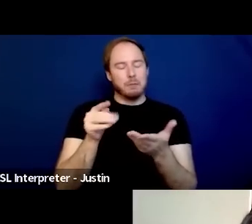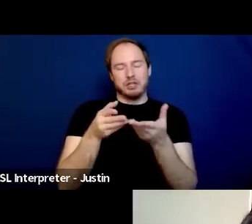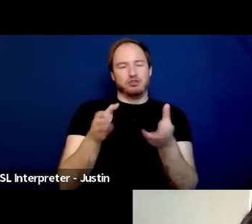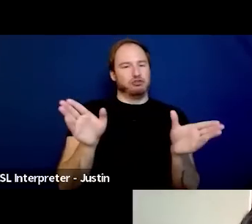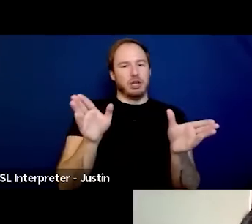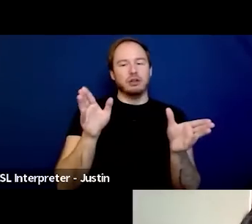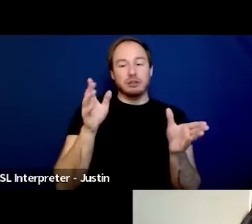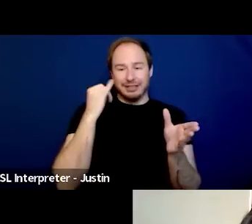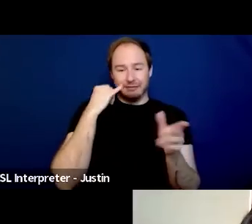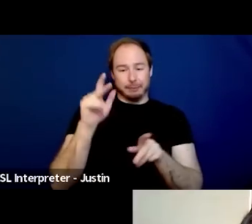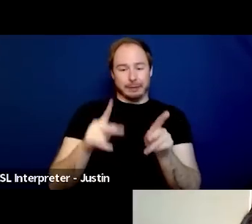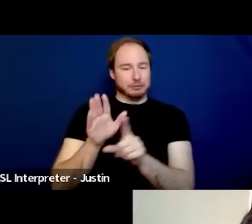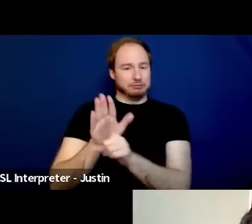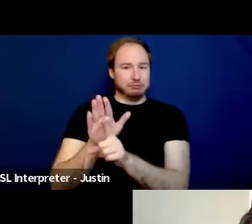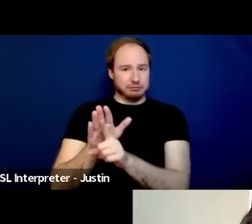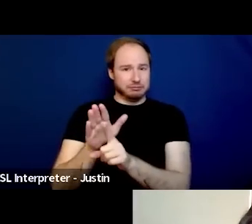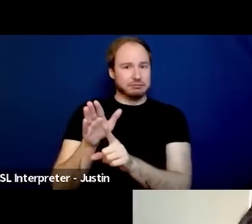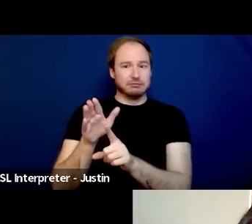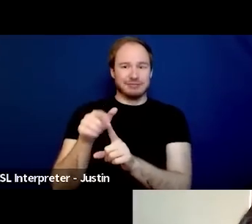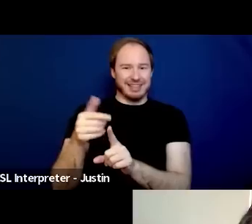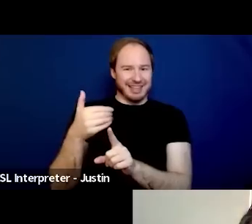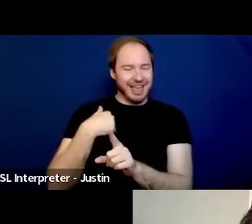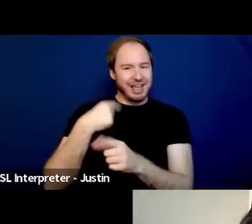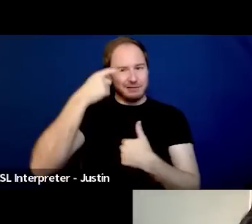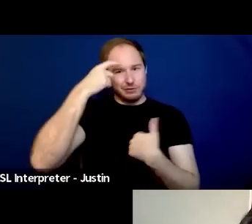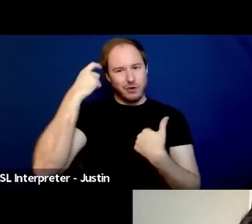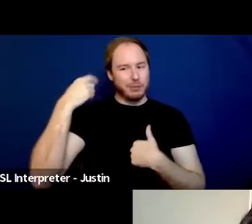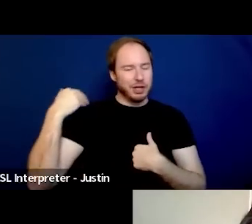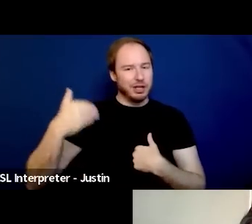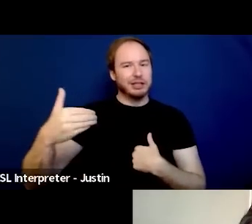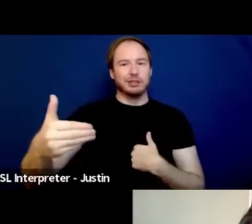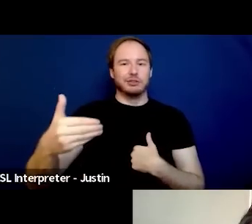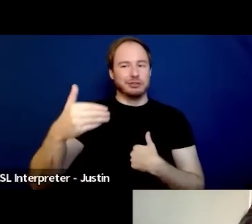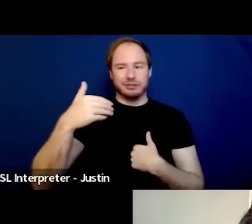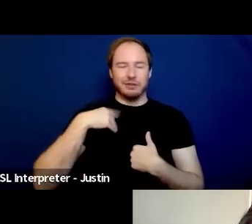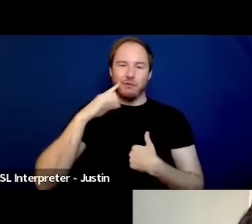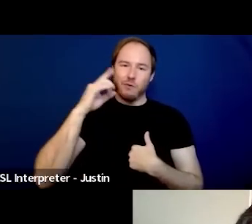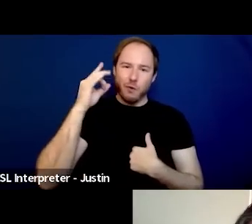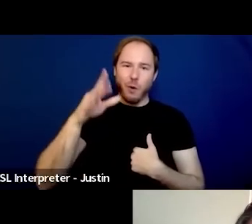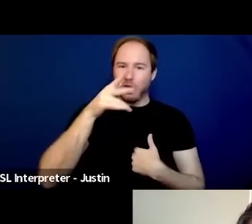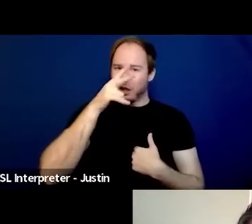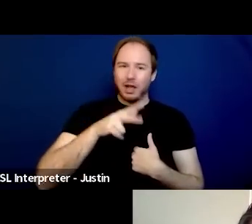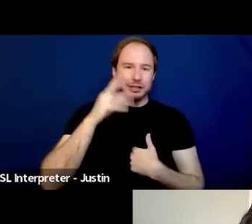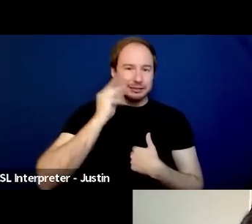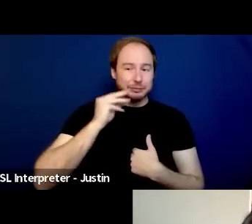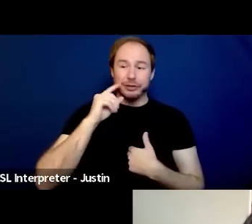about people who have trauma histories, who have had bad experiences in the medical system,